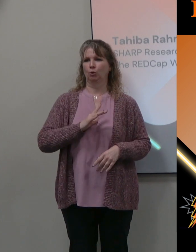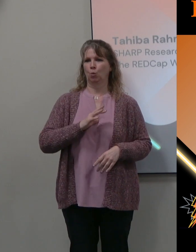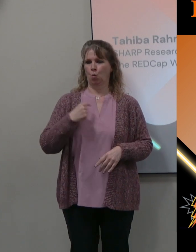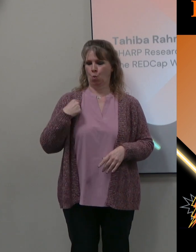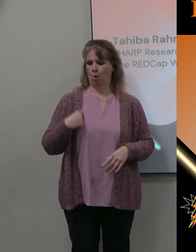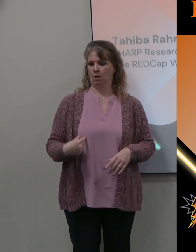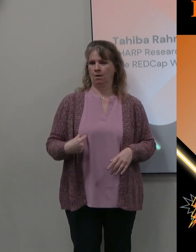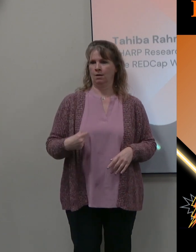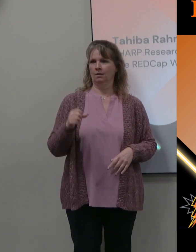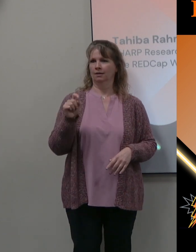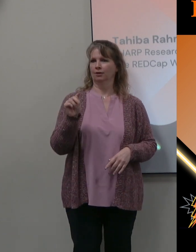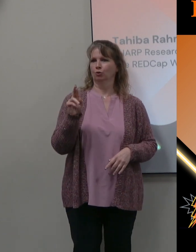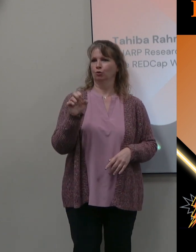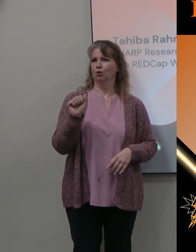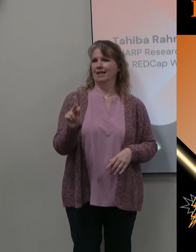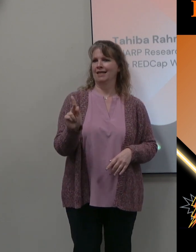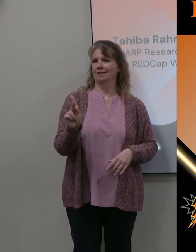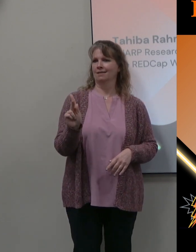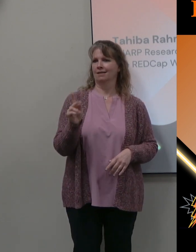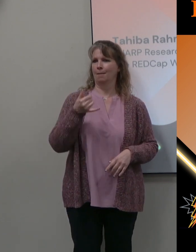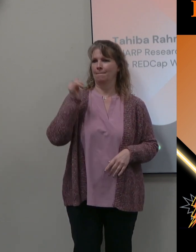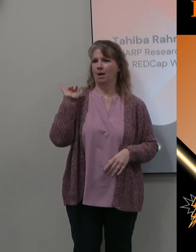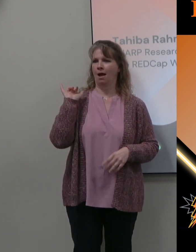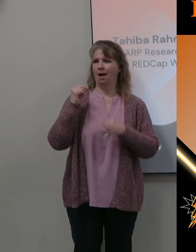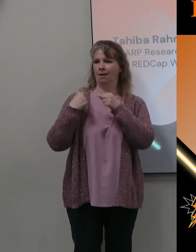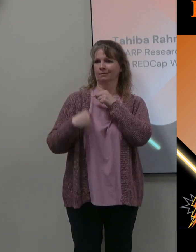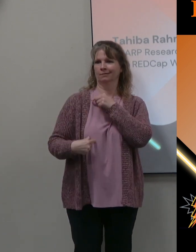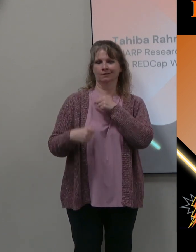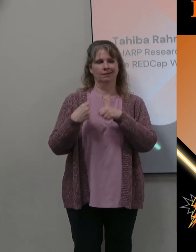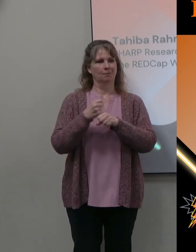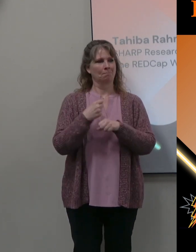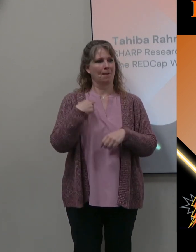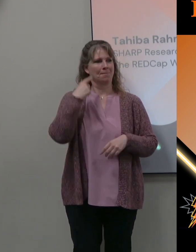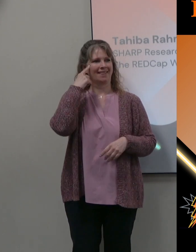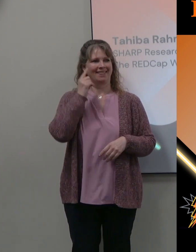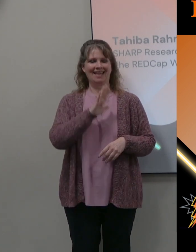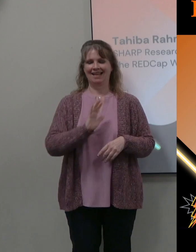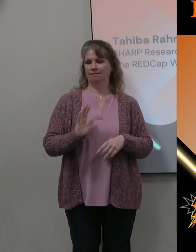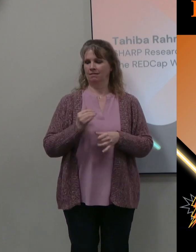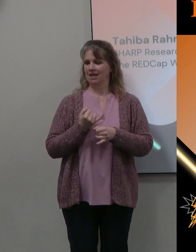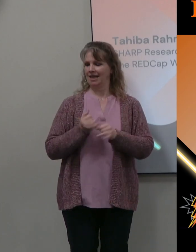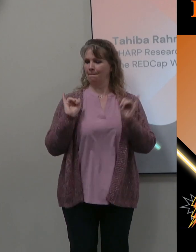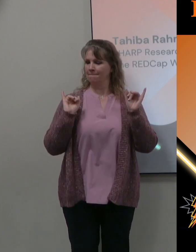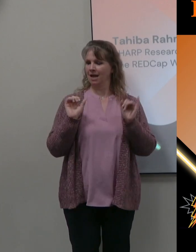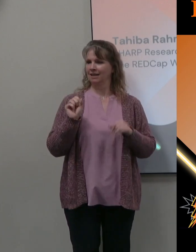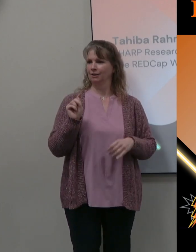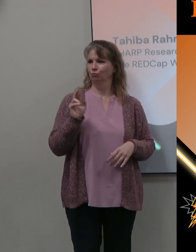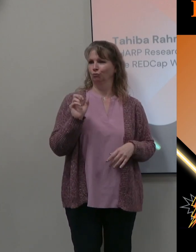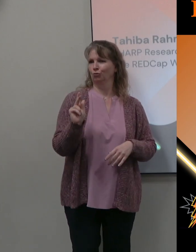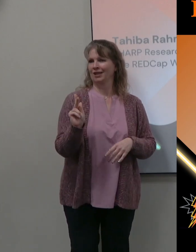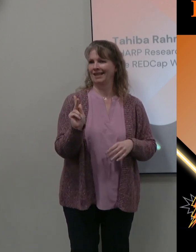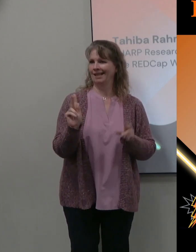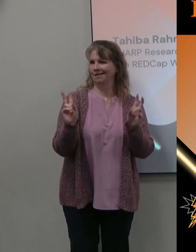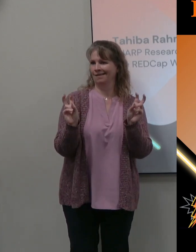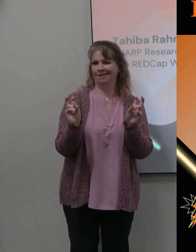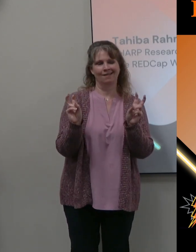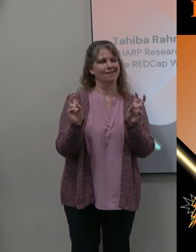and she has a cool streak in her hair, a blonde streak. It makes me think of her independent